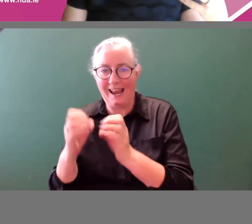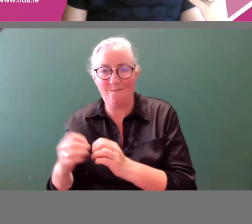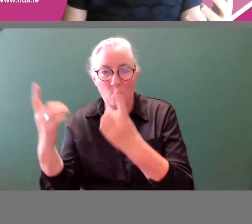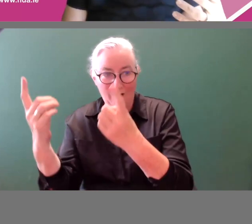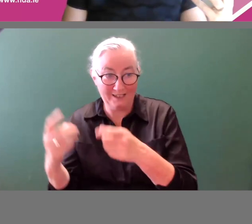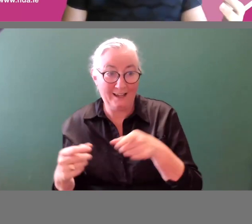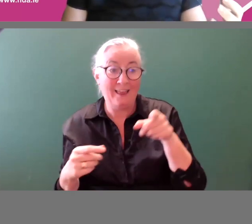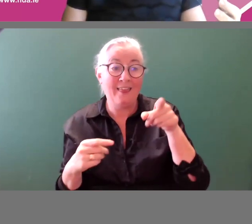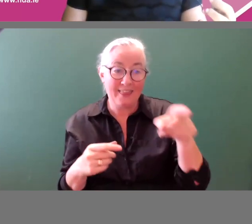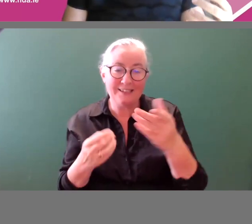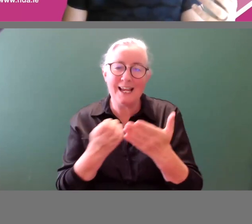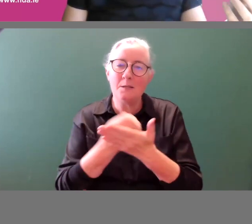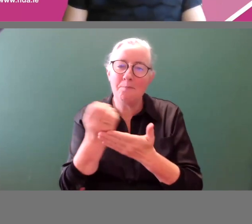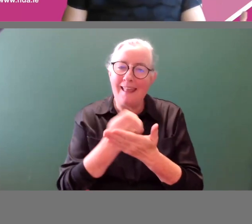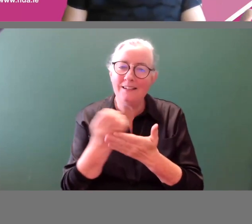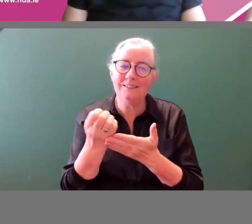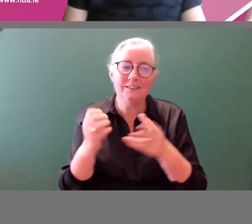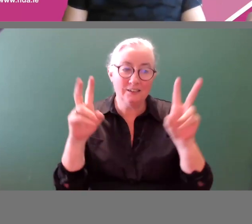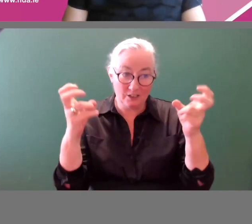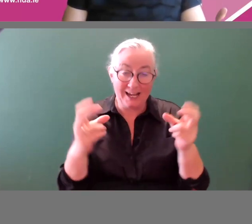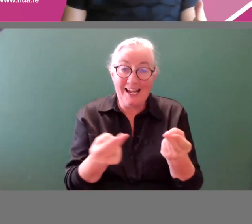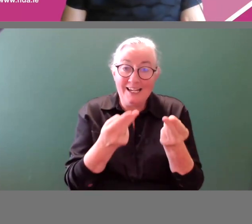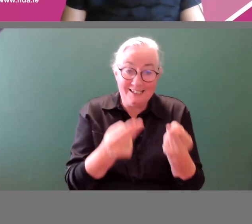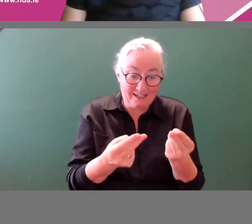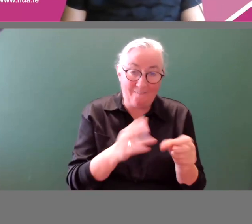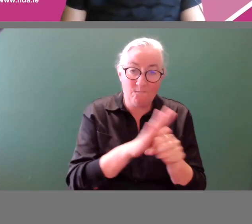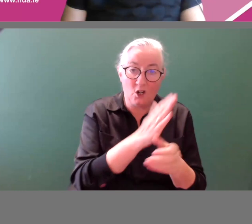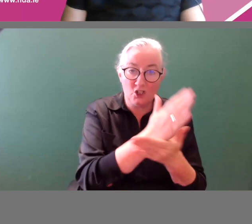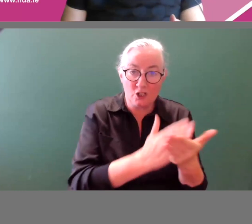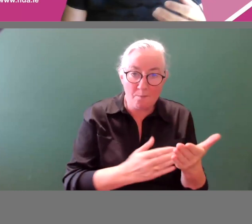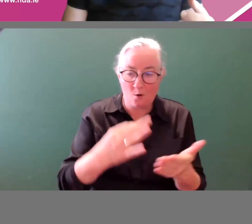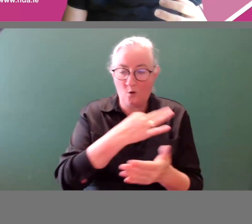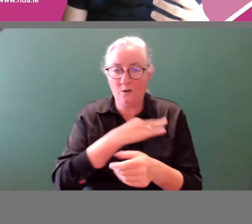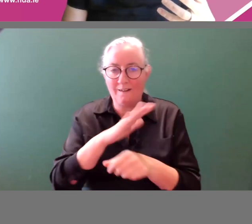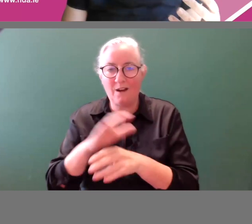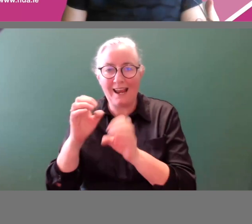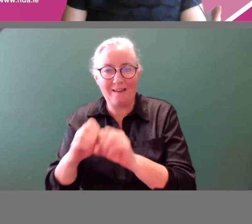is explained by using this phrase, necessary for some, good for everyone. So we know that different